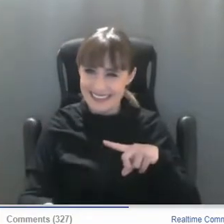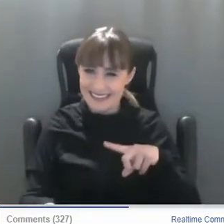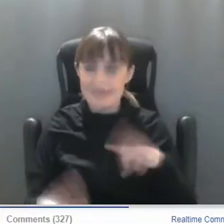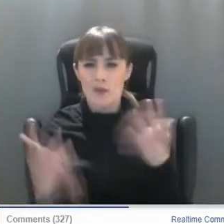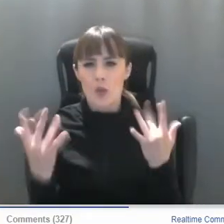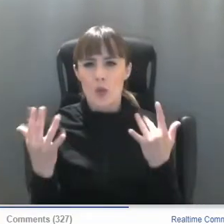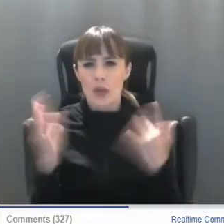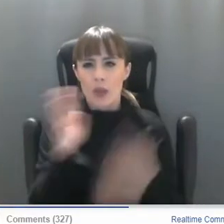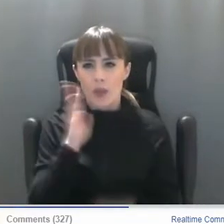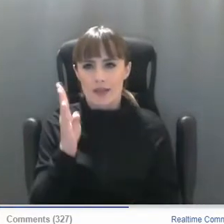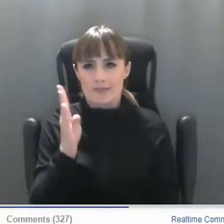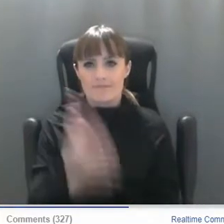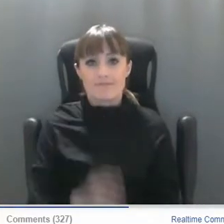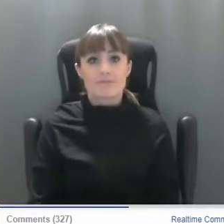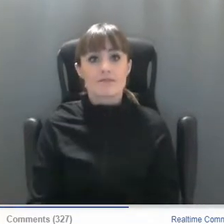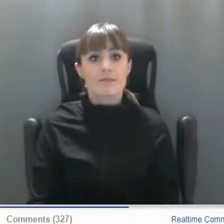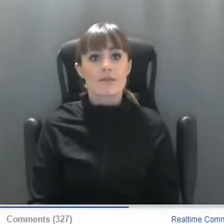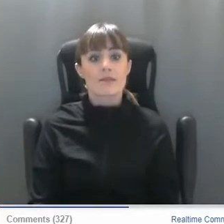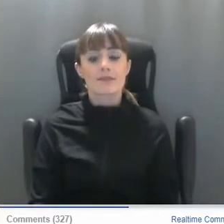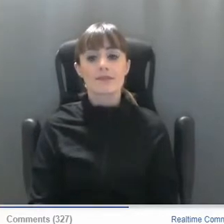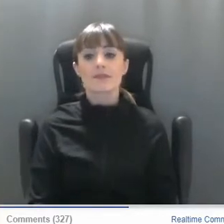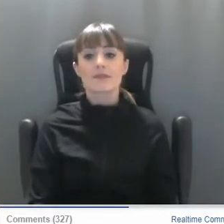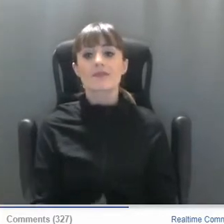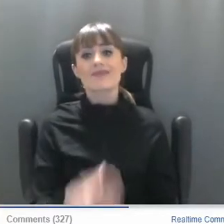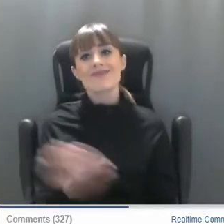are available. And the other thin-, we're we're so grateful for your patience as